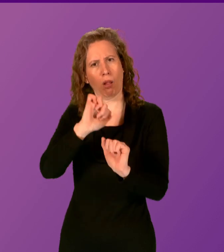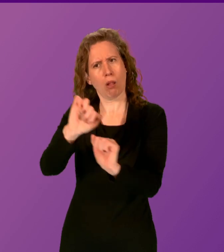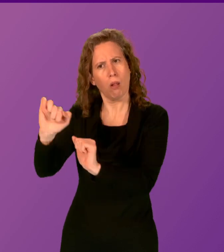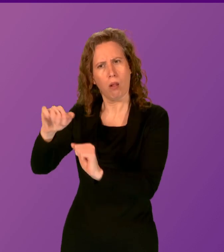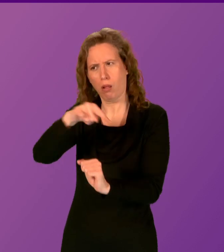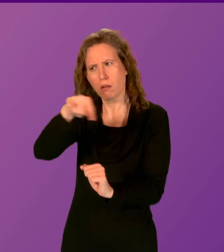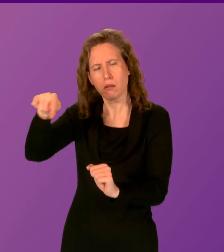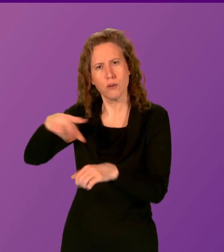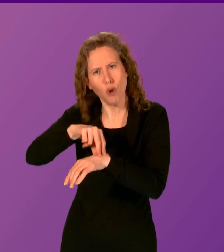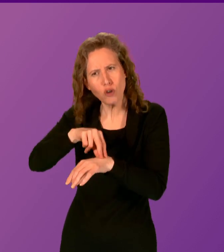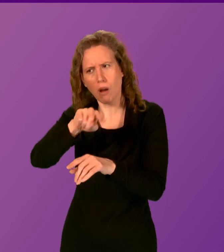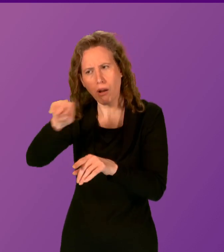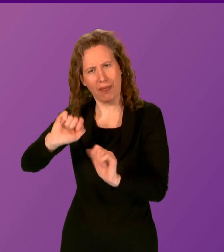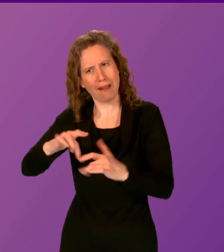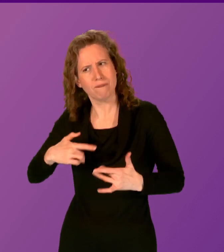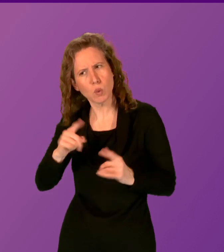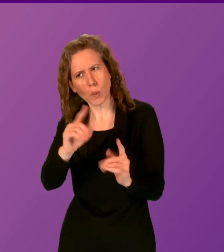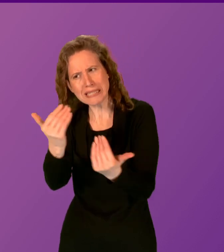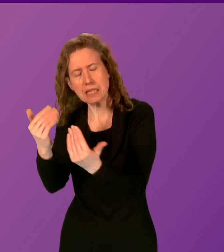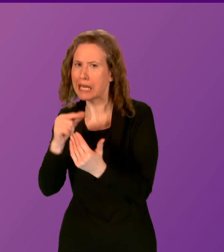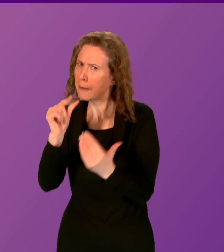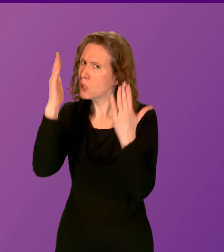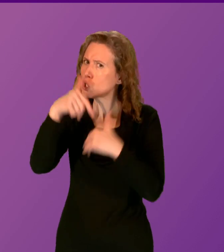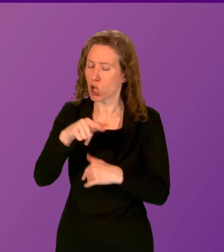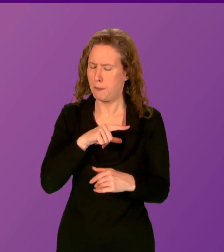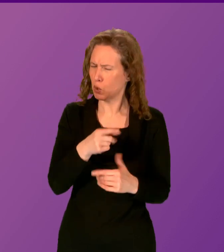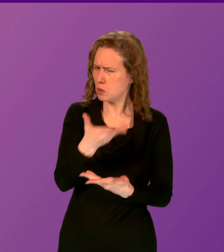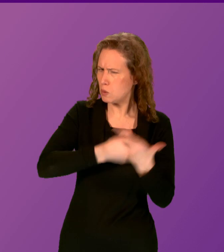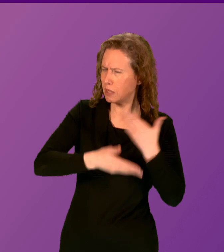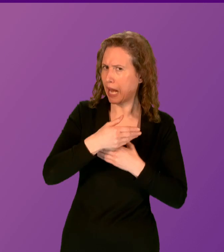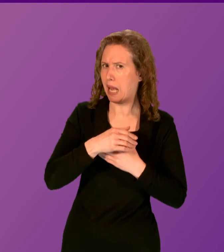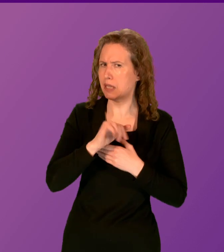That is where the issue is perhaps concerning because, in her question, Annie Wells suggests